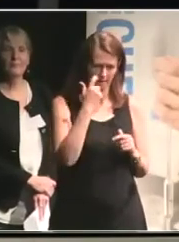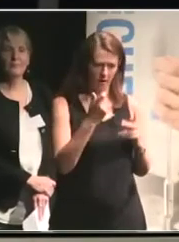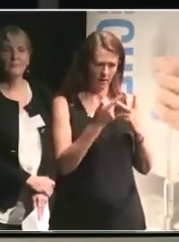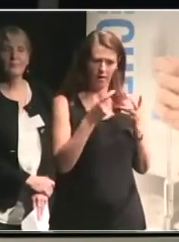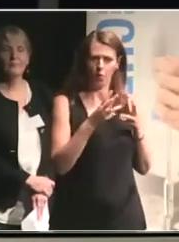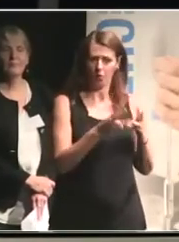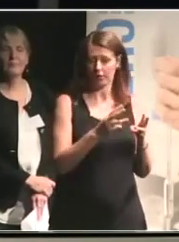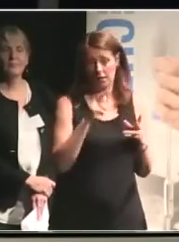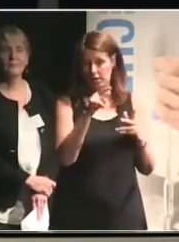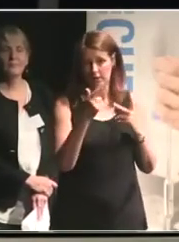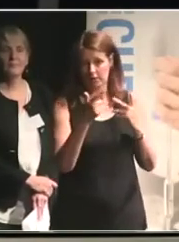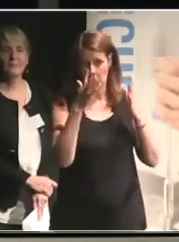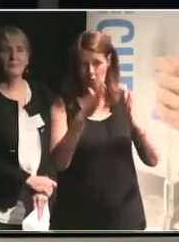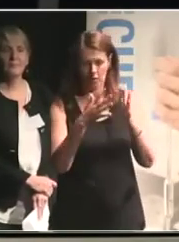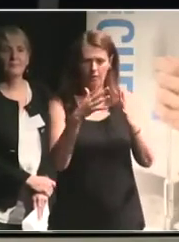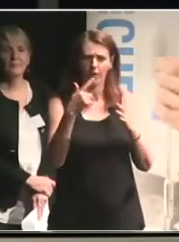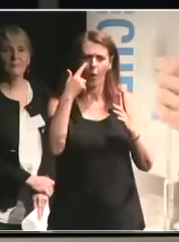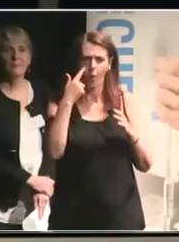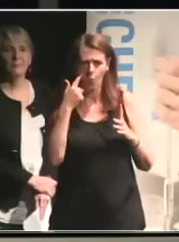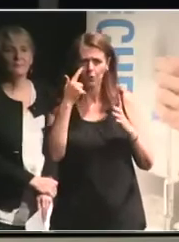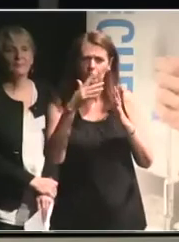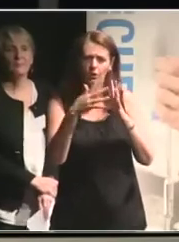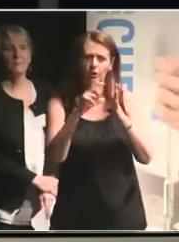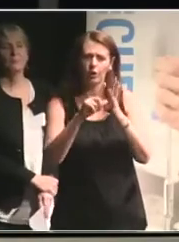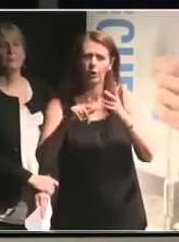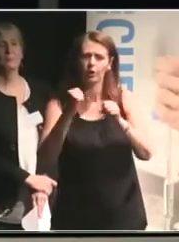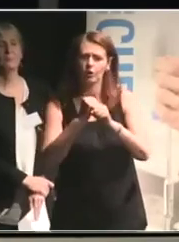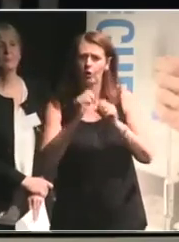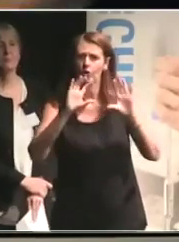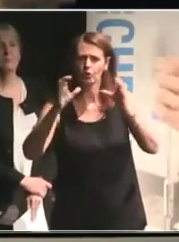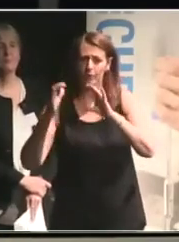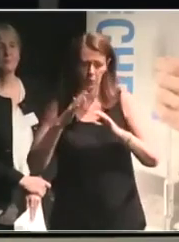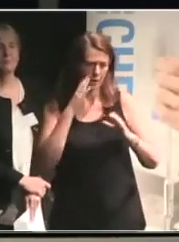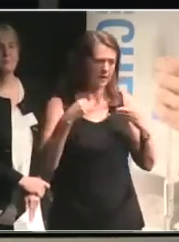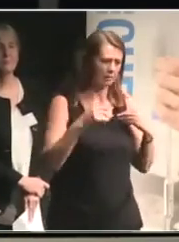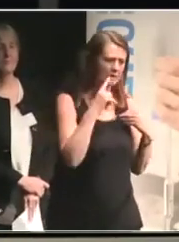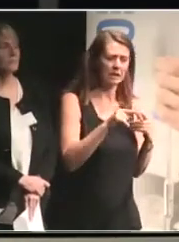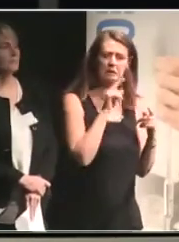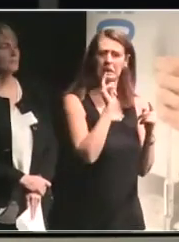there are a lot of watchdog groups that the moment the company makes a claim they're descended upon